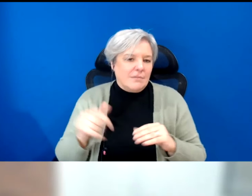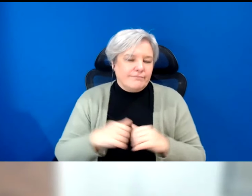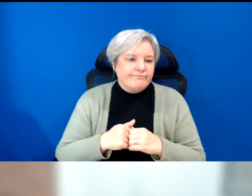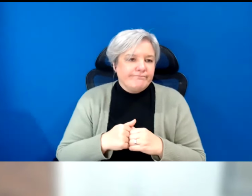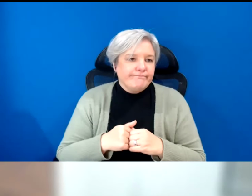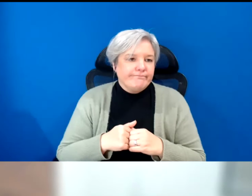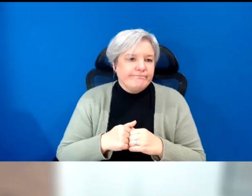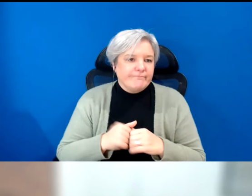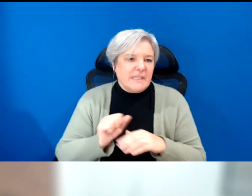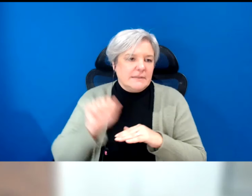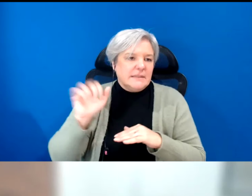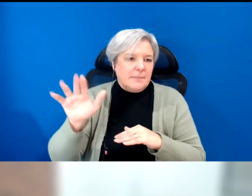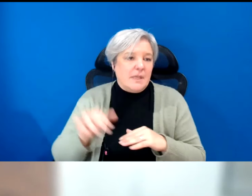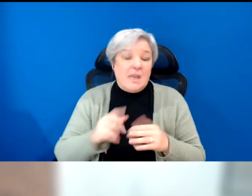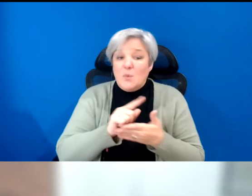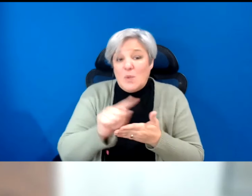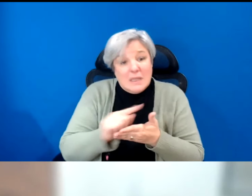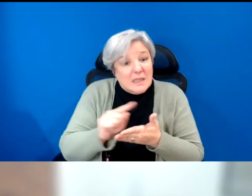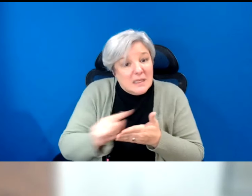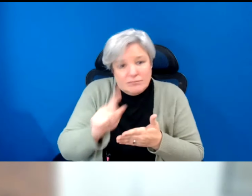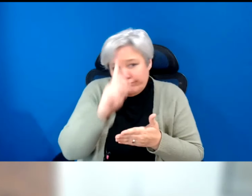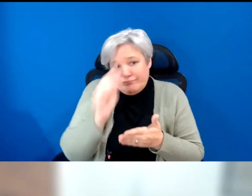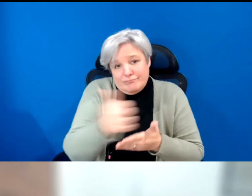spreadsheet. You can either do that weekly, whatever works for your schedule